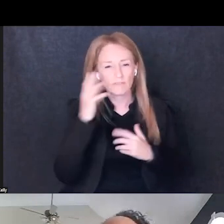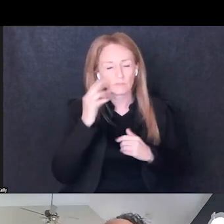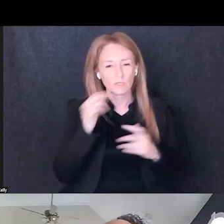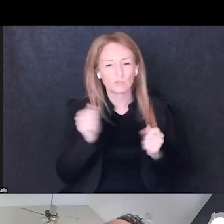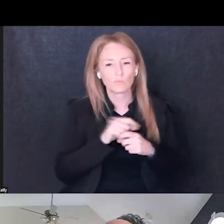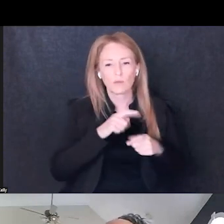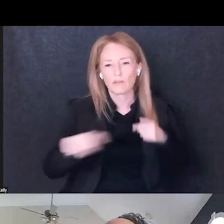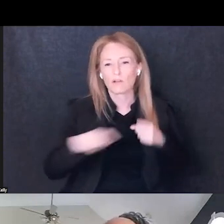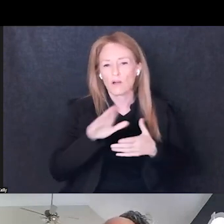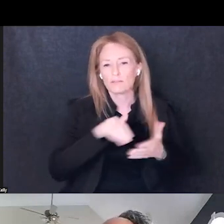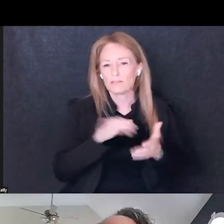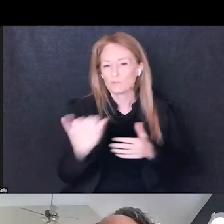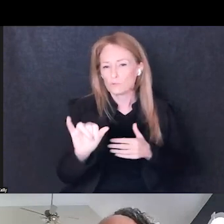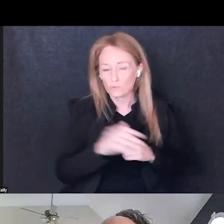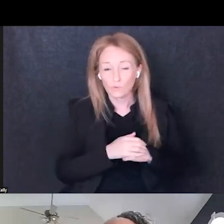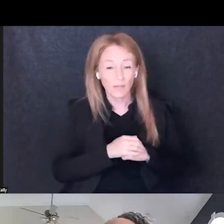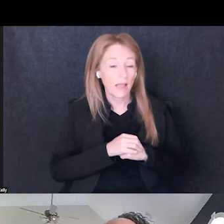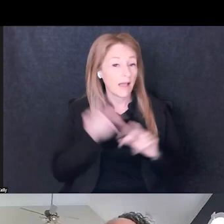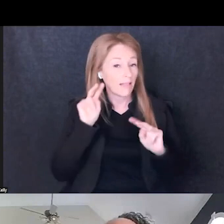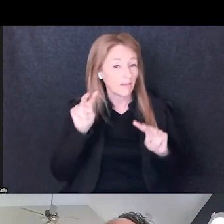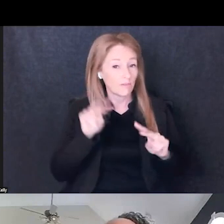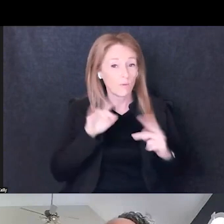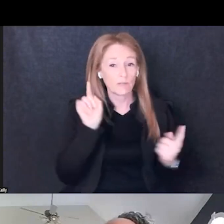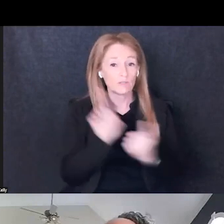LOOKING FORWARD TO MEETING LOTS OF YOU AND WORKING WITH YOU AND I AM